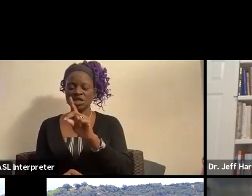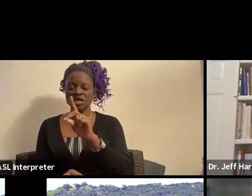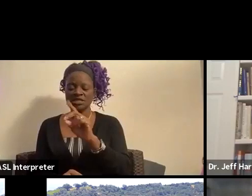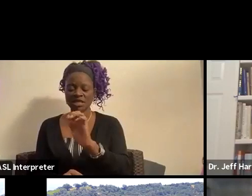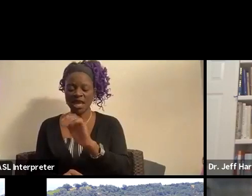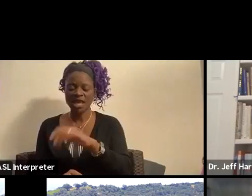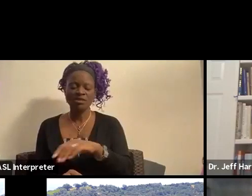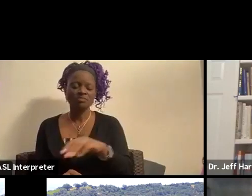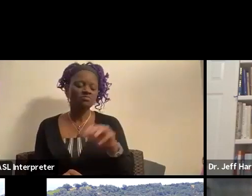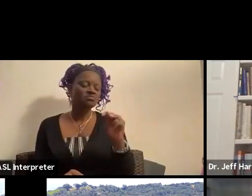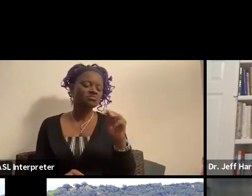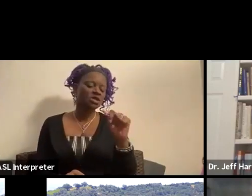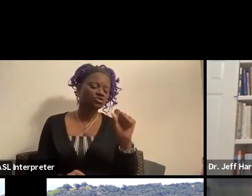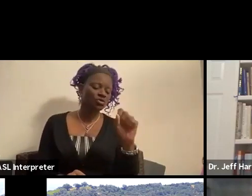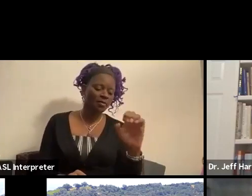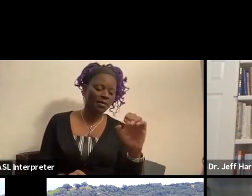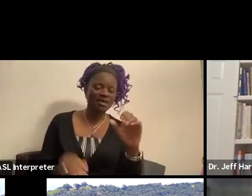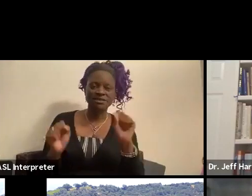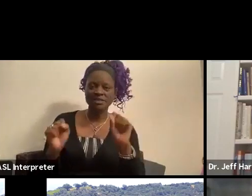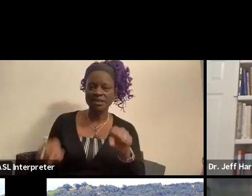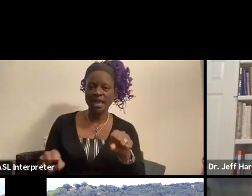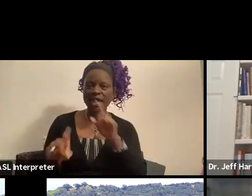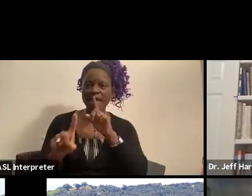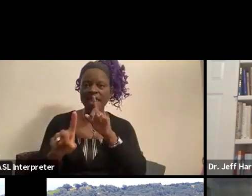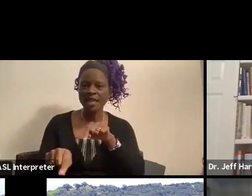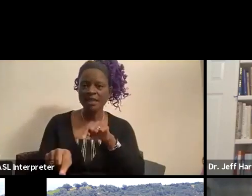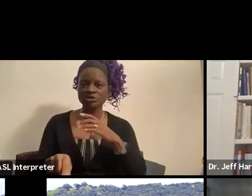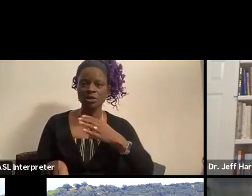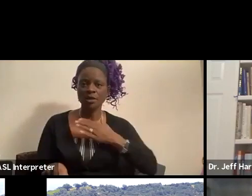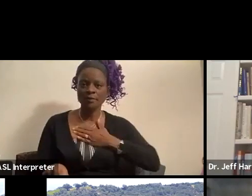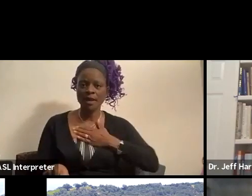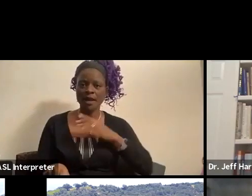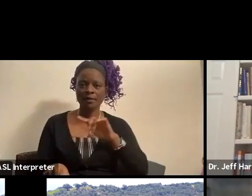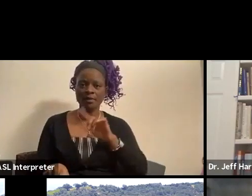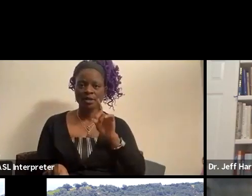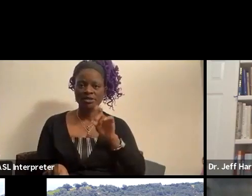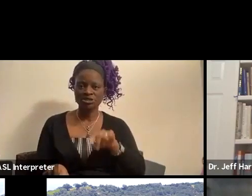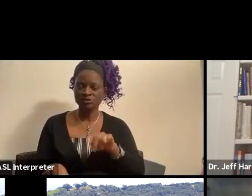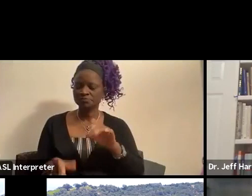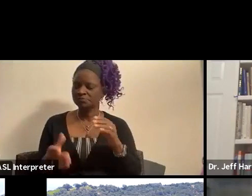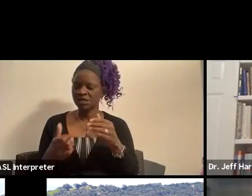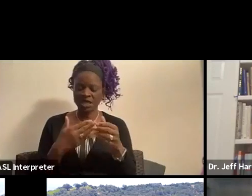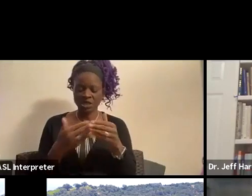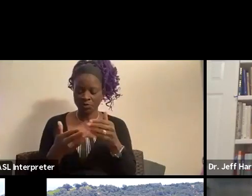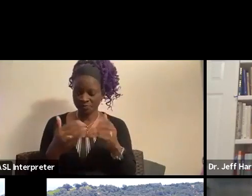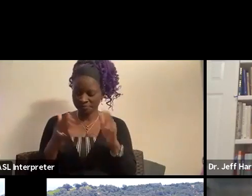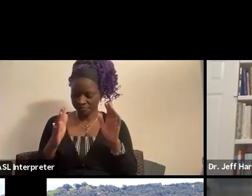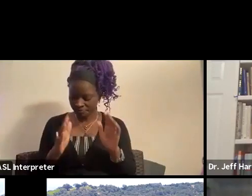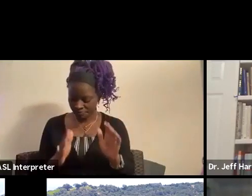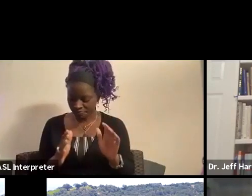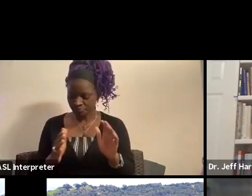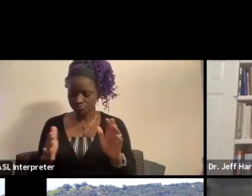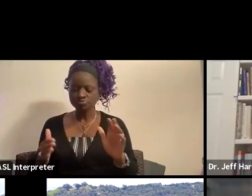doctora Mase or somebody else wants to, of course, that's fine. There's a vaccine is coming into the